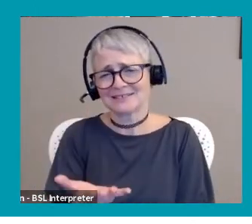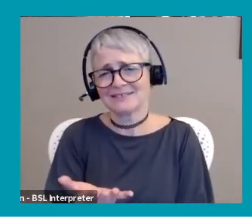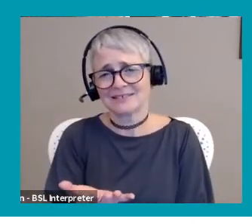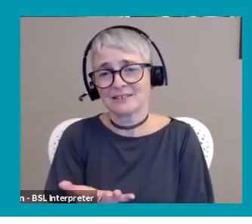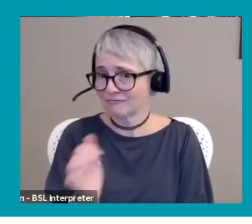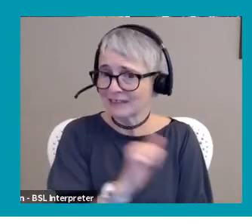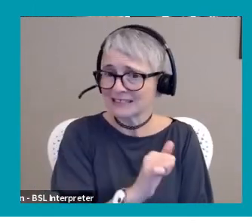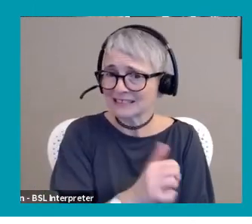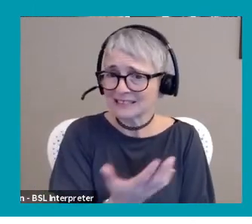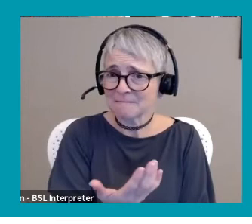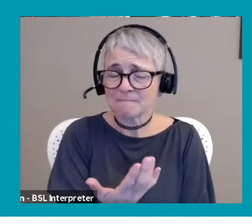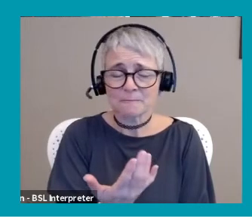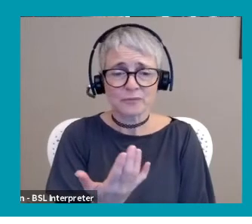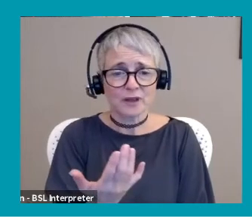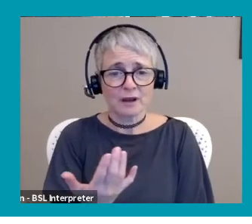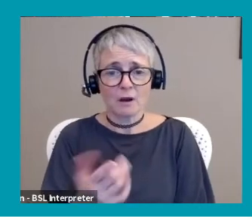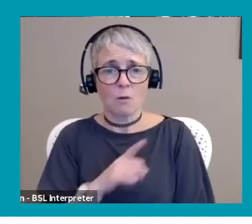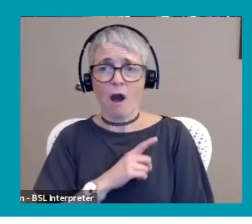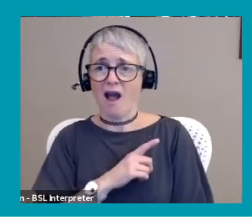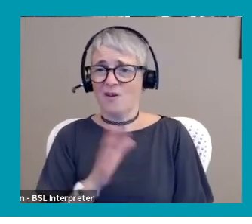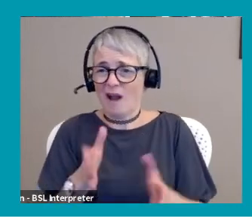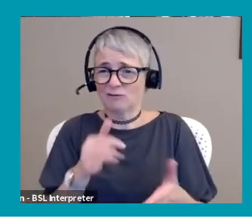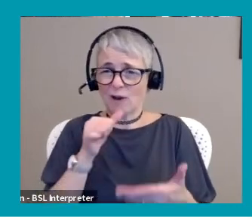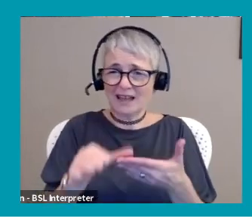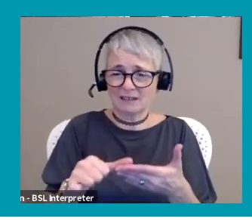Because you are having to do your cover letter and your CV anyway.